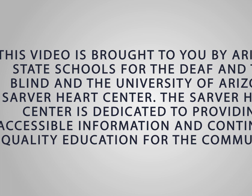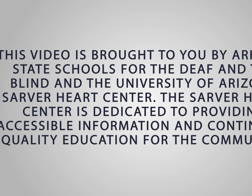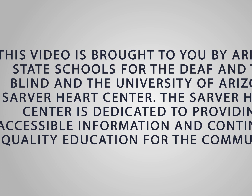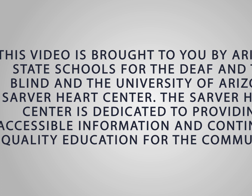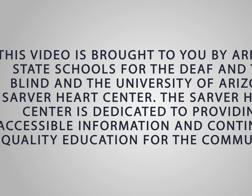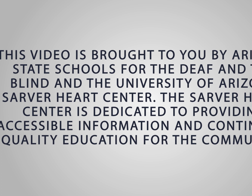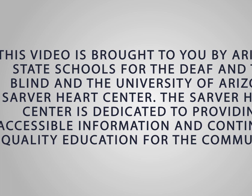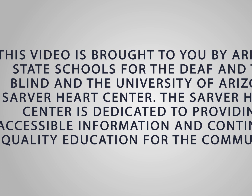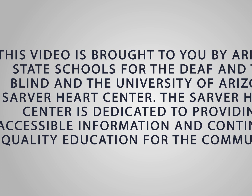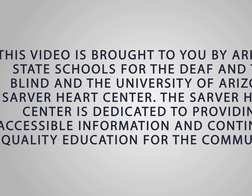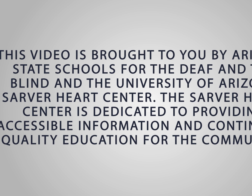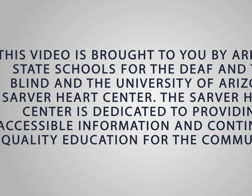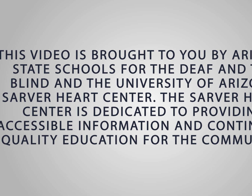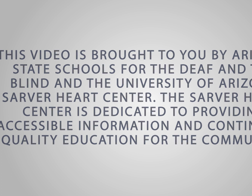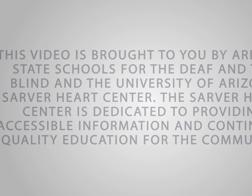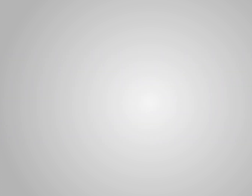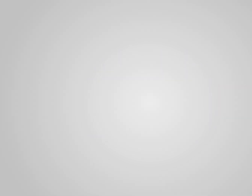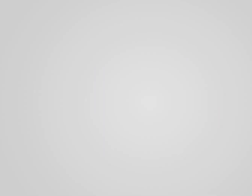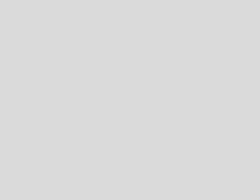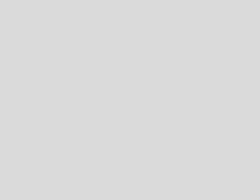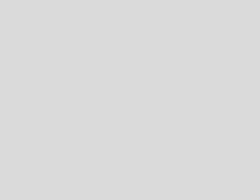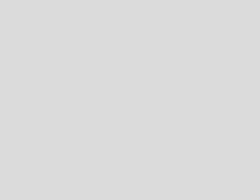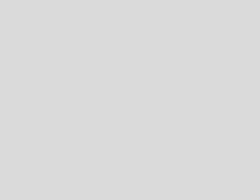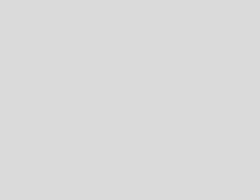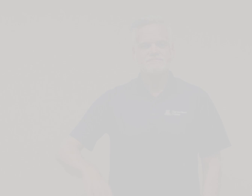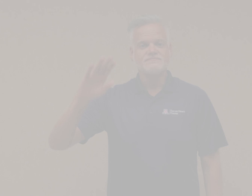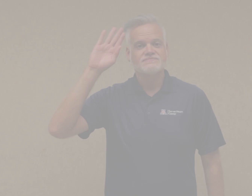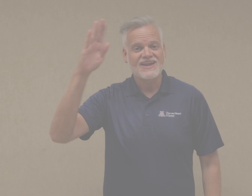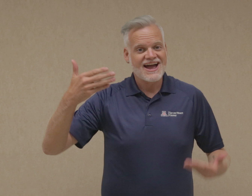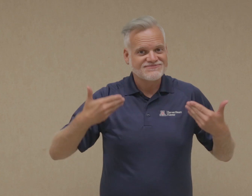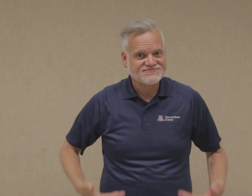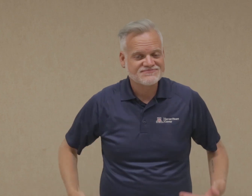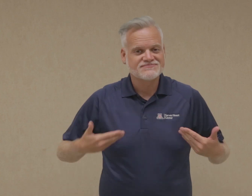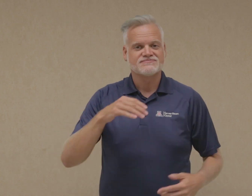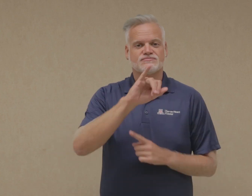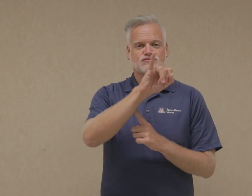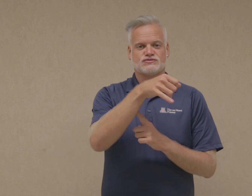education for the community. Hello my